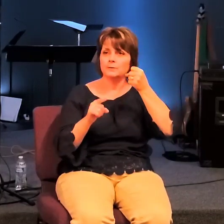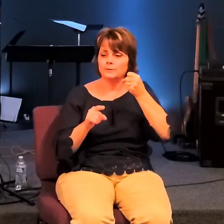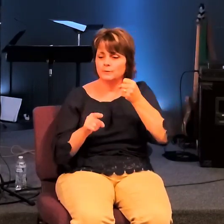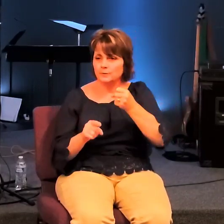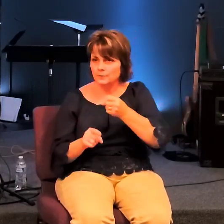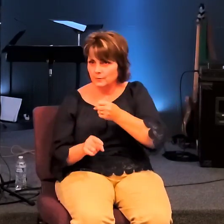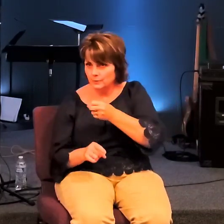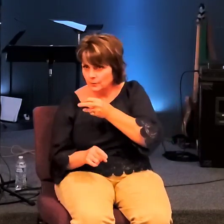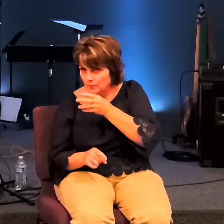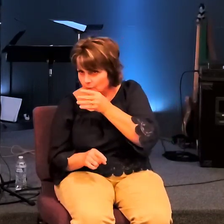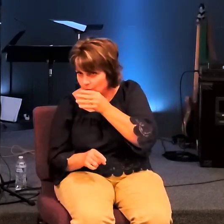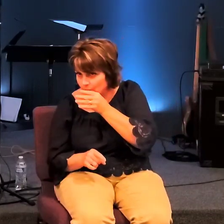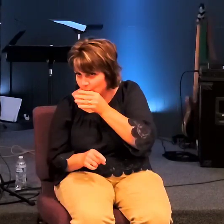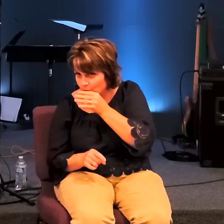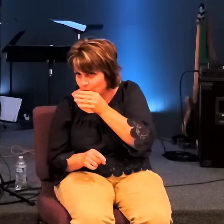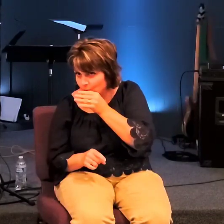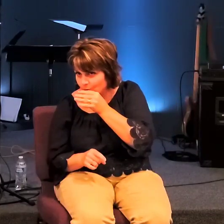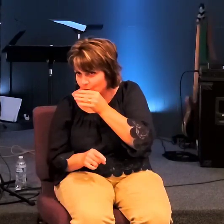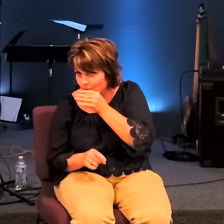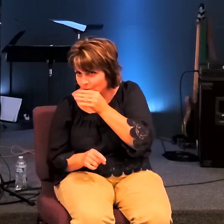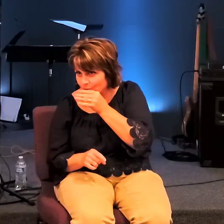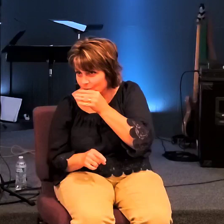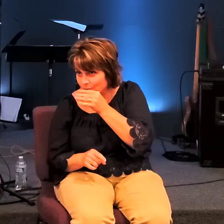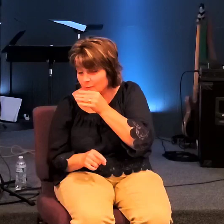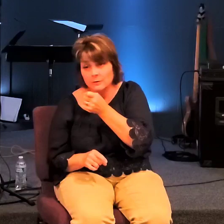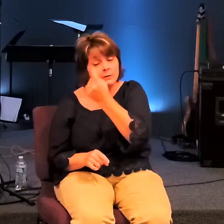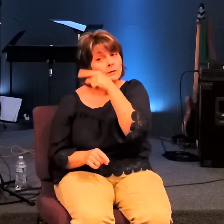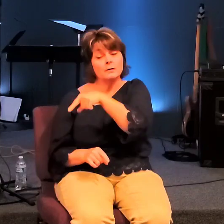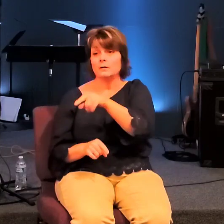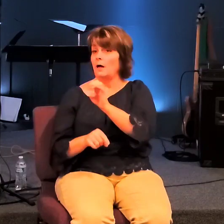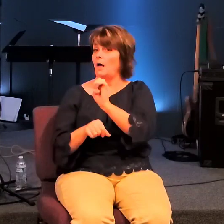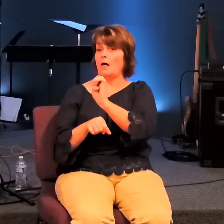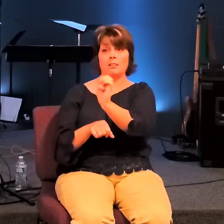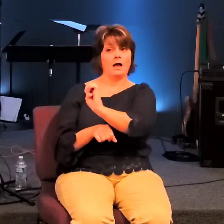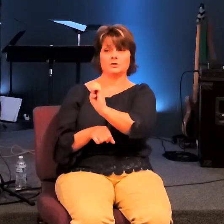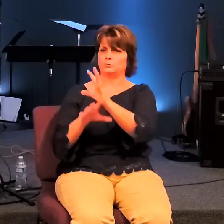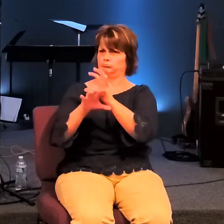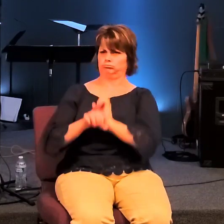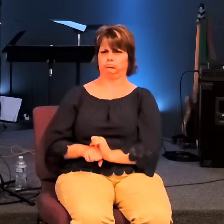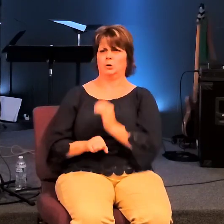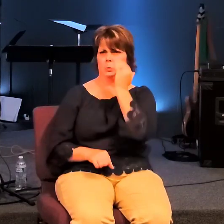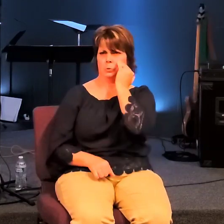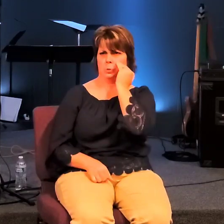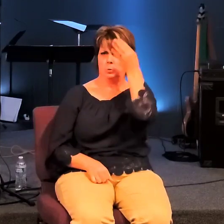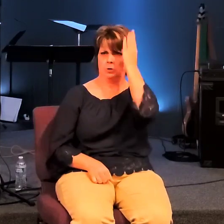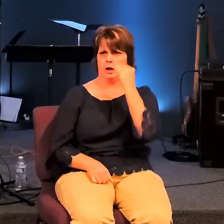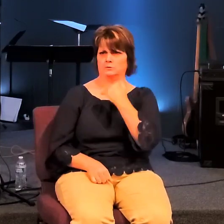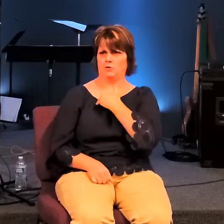that point Elijah who was used to hearing the voice of the Lord walk to the front of